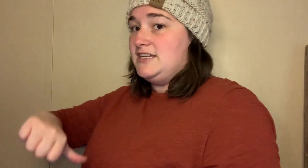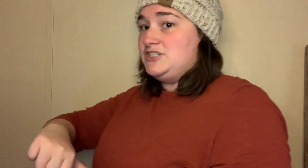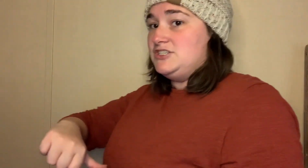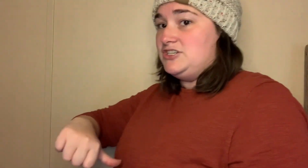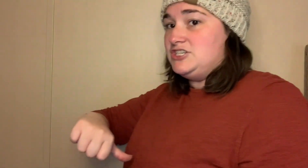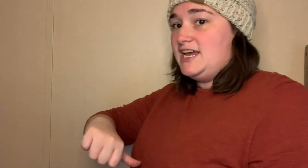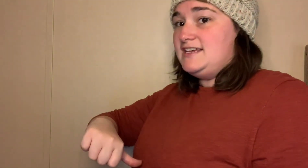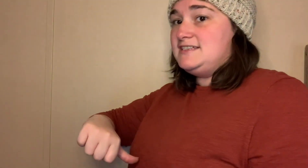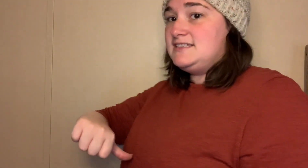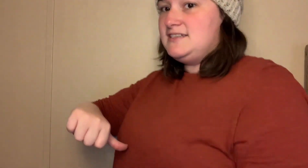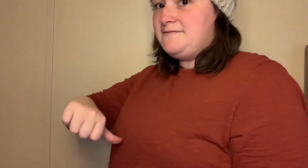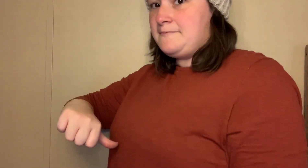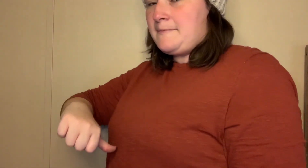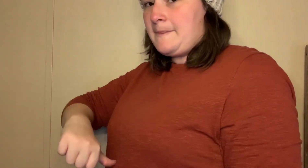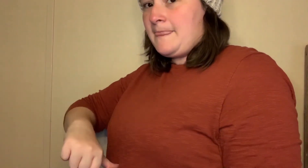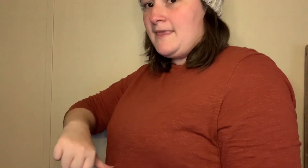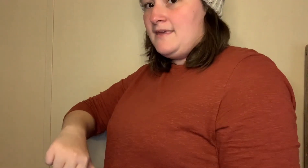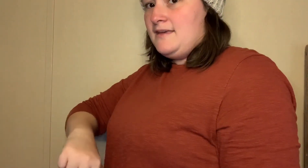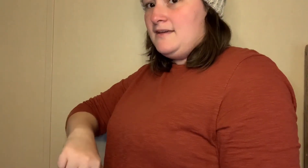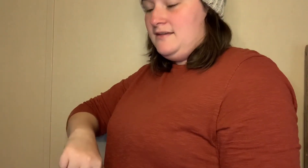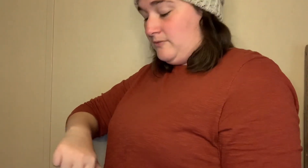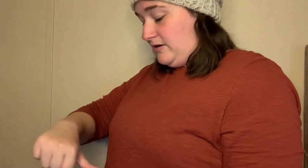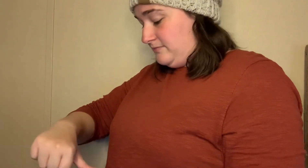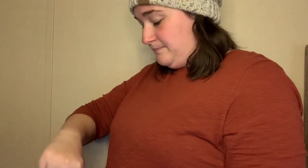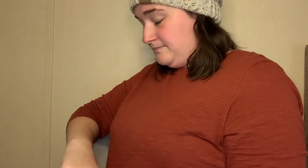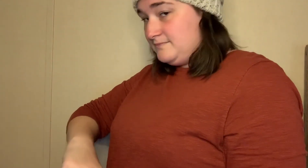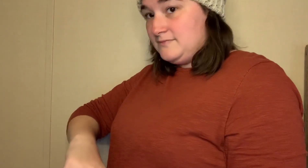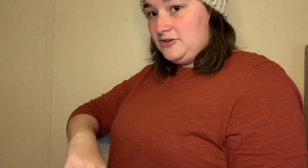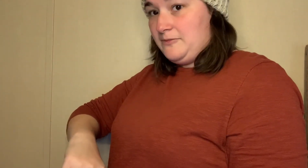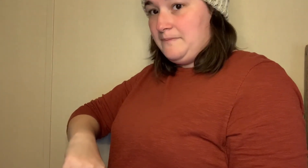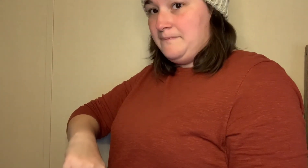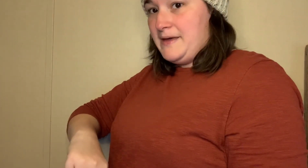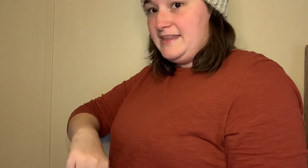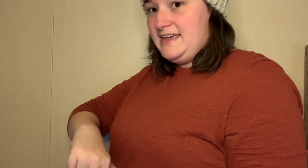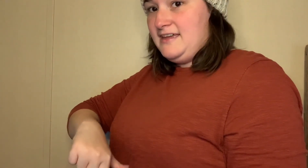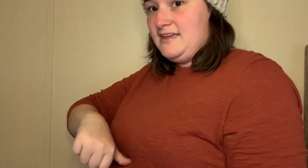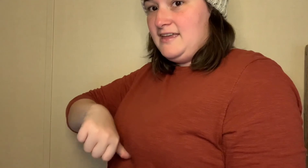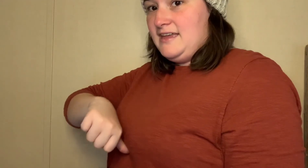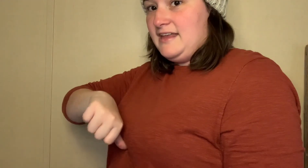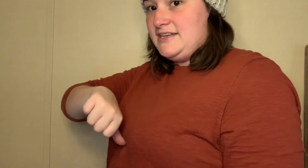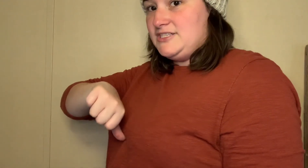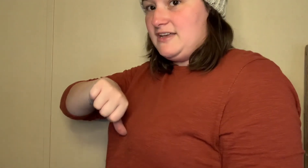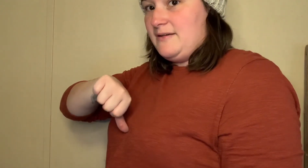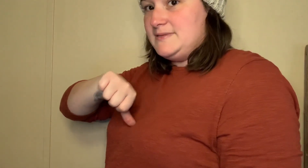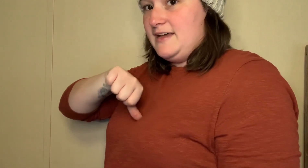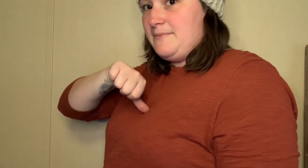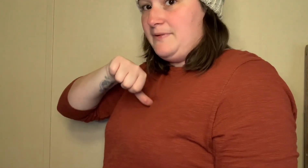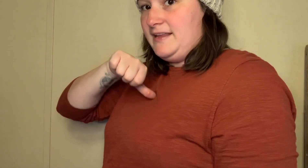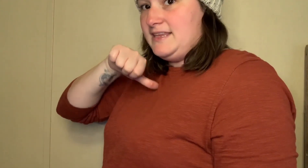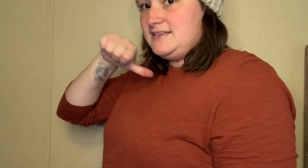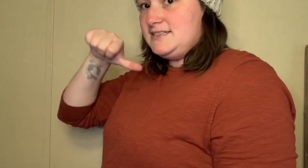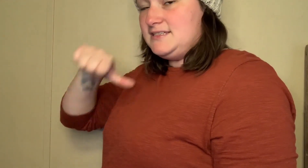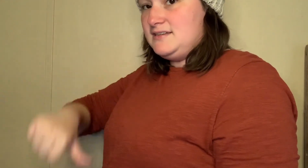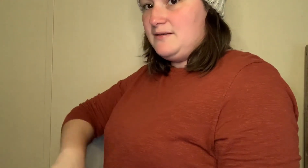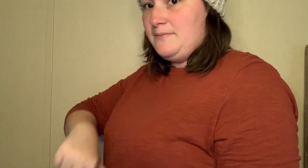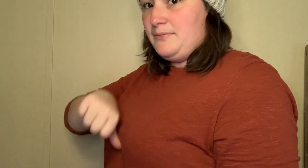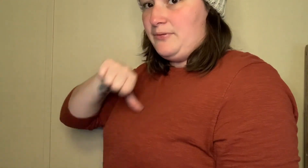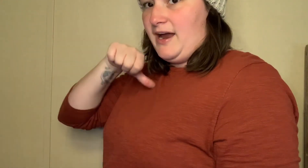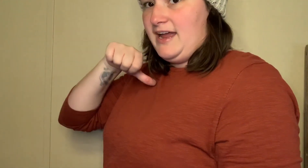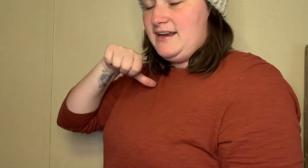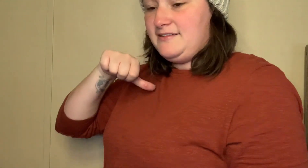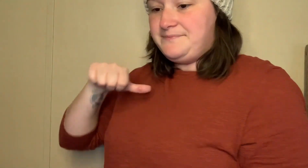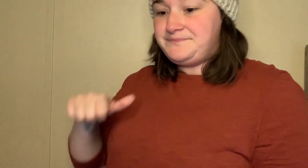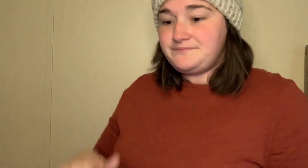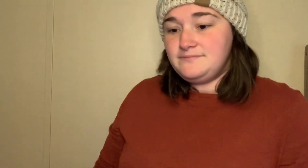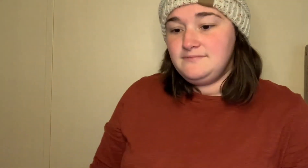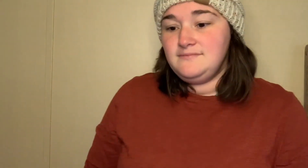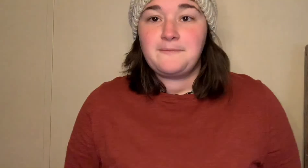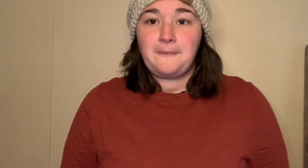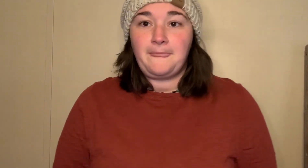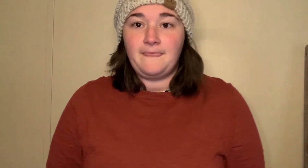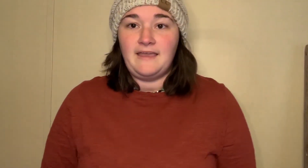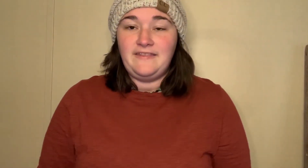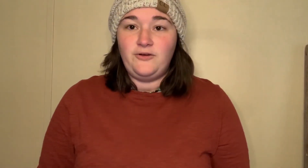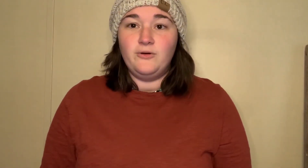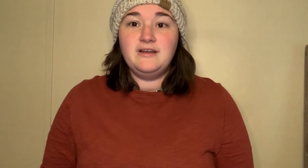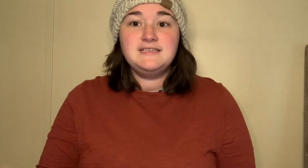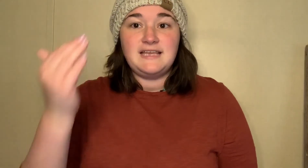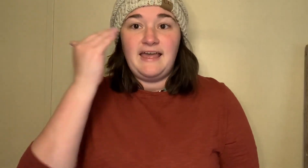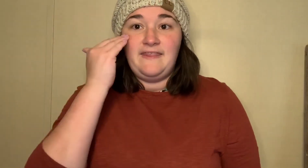touches your chest well your belly it just comes up like this pride and the chorus and